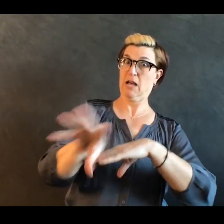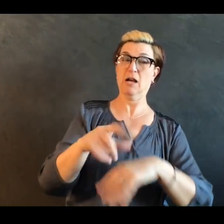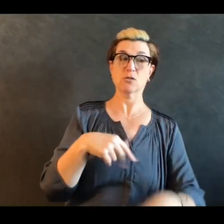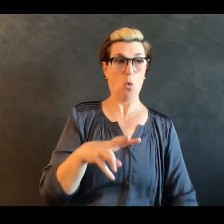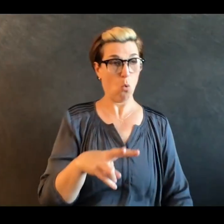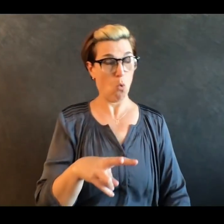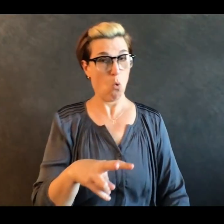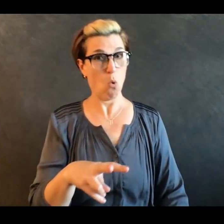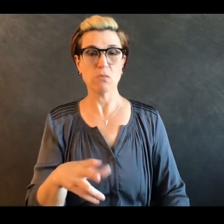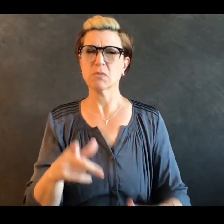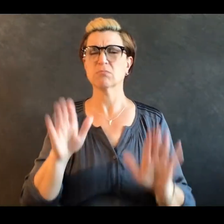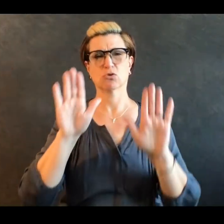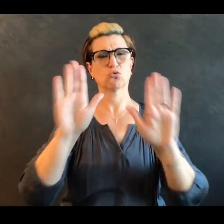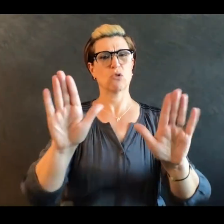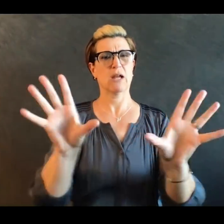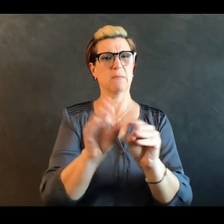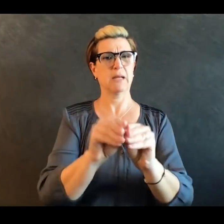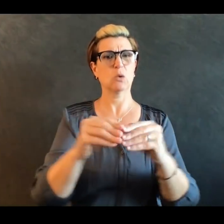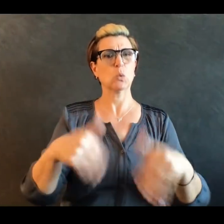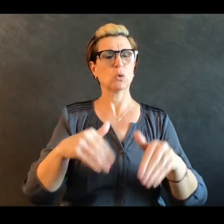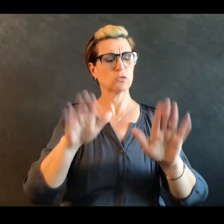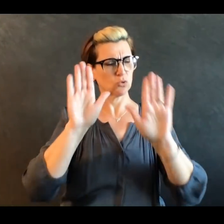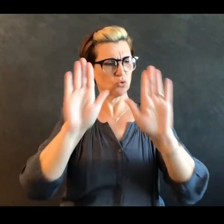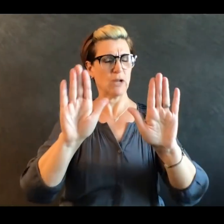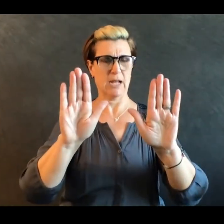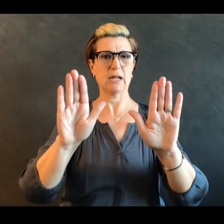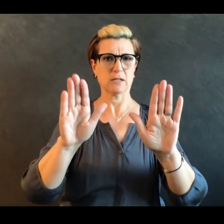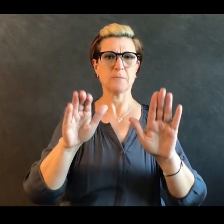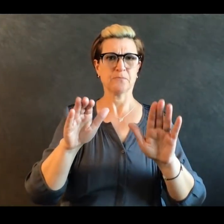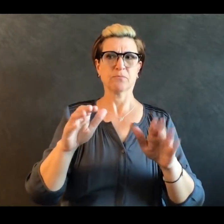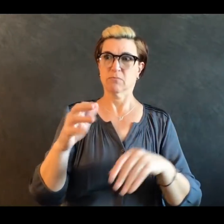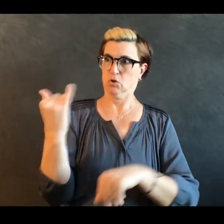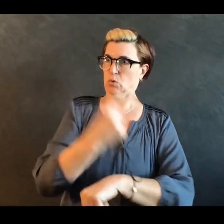was a great day we did a lot of a lot of calling with a lot of very prominent